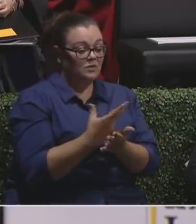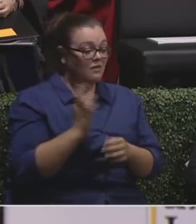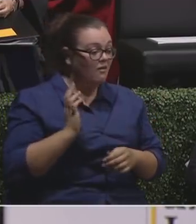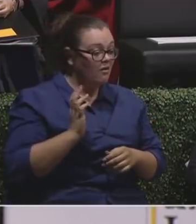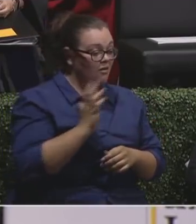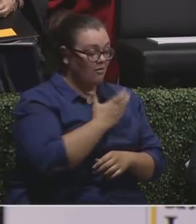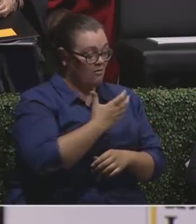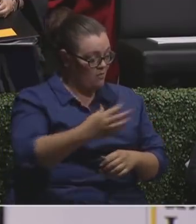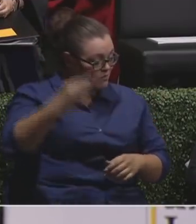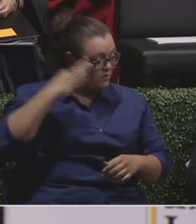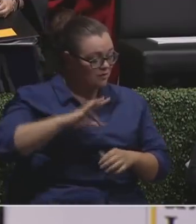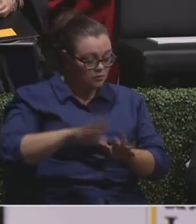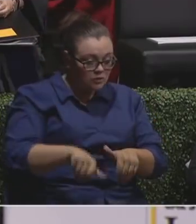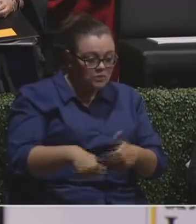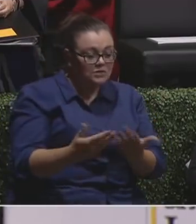SHOES OF MANY STUDENTS ATTENDING SCHOOLS IN URBAN SETTINGS.